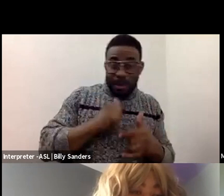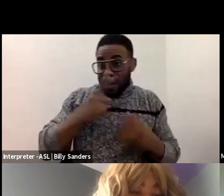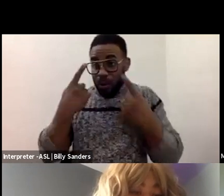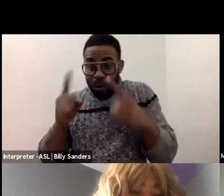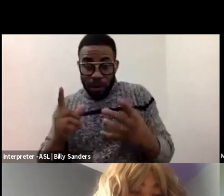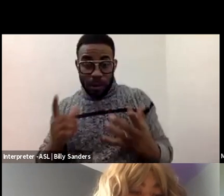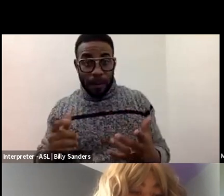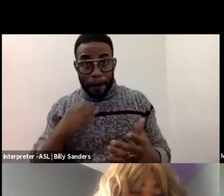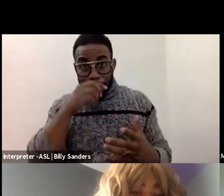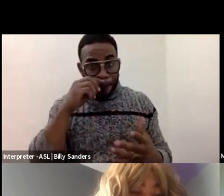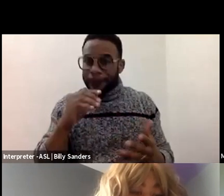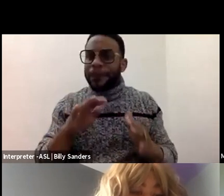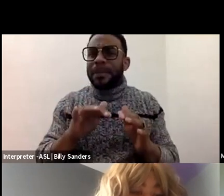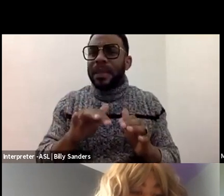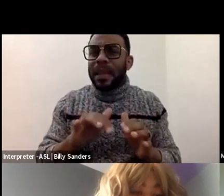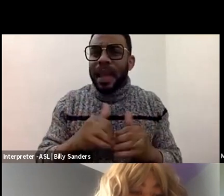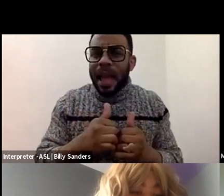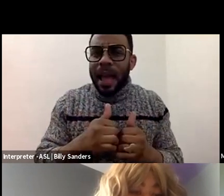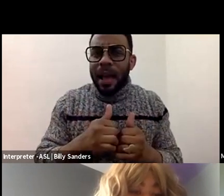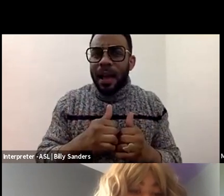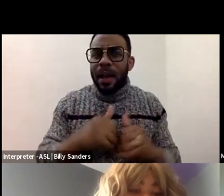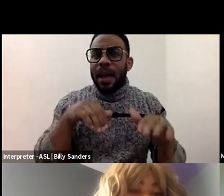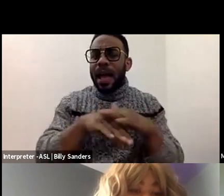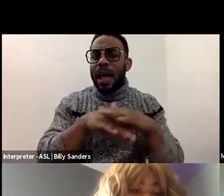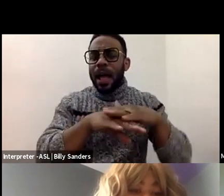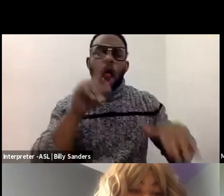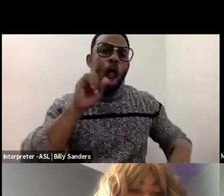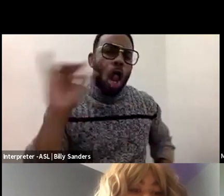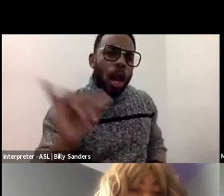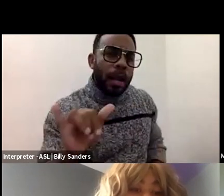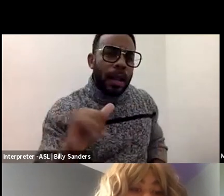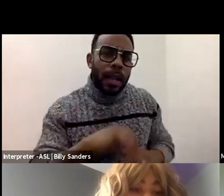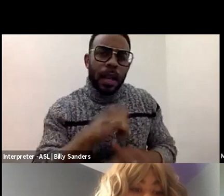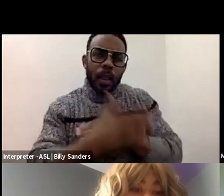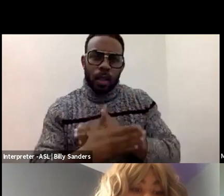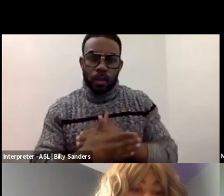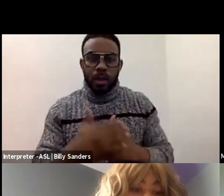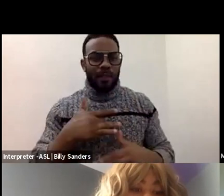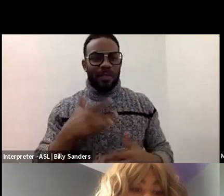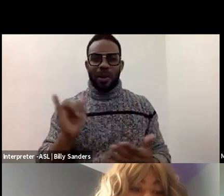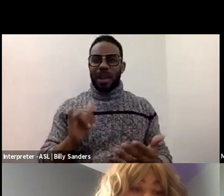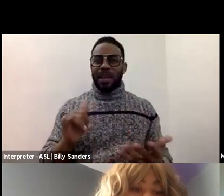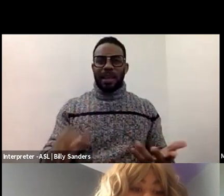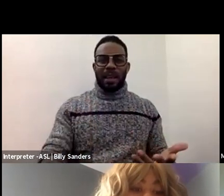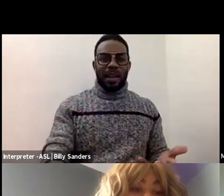to work, and how access it really looks like in another country. I feel like there is a